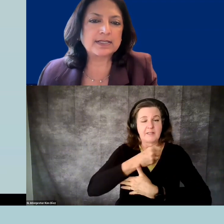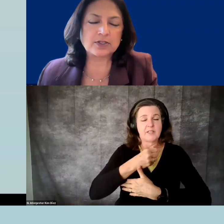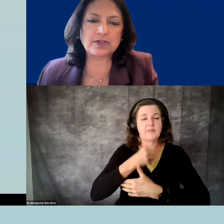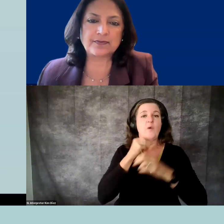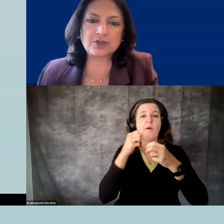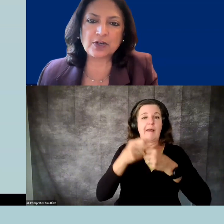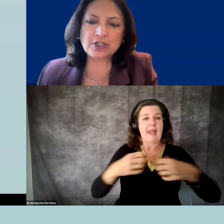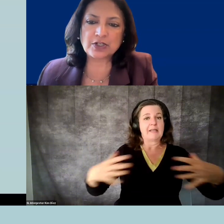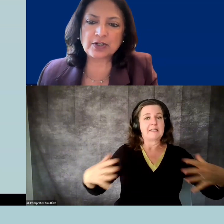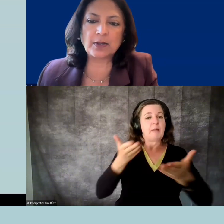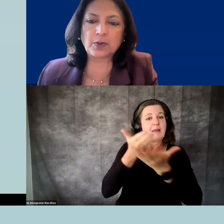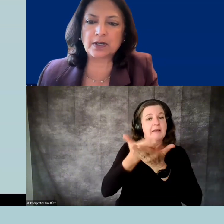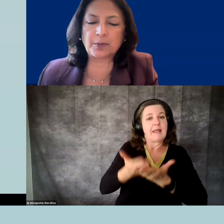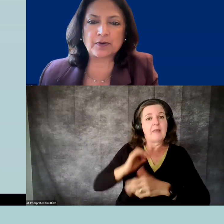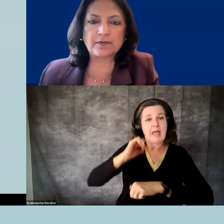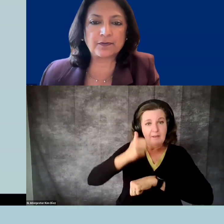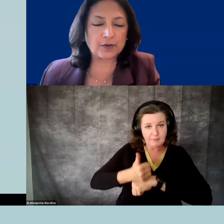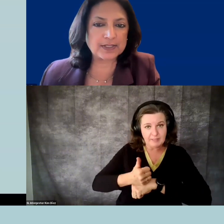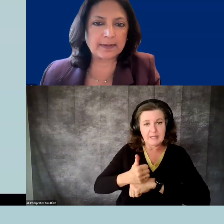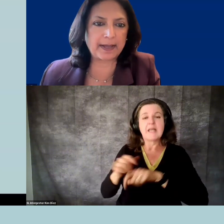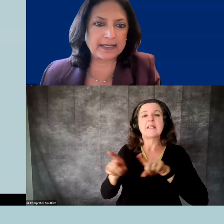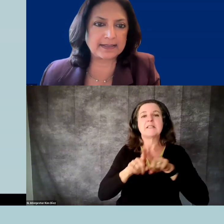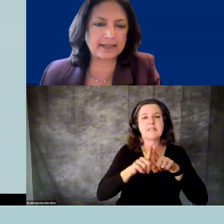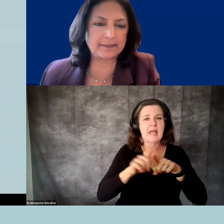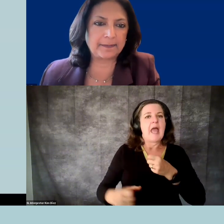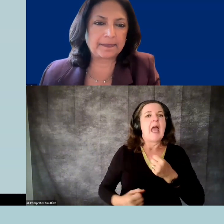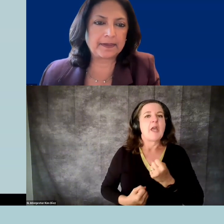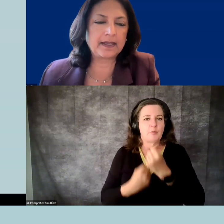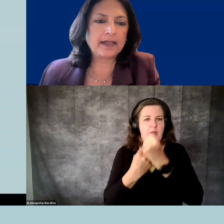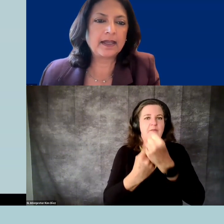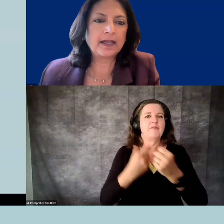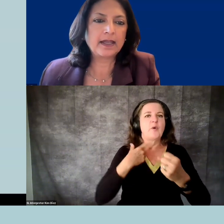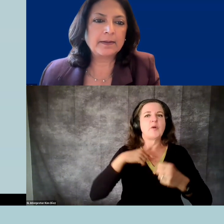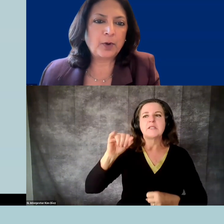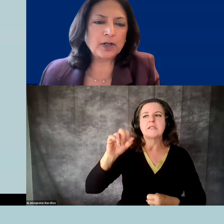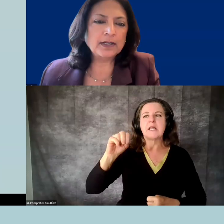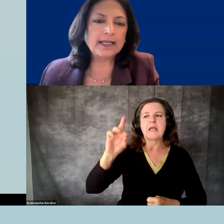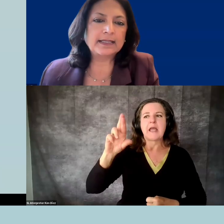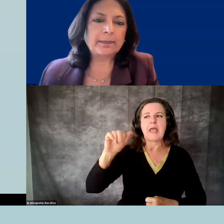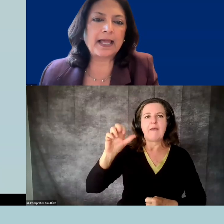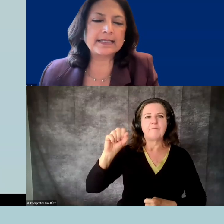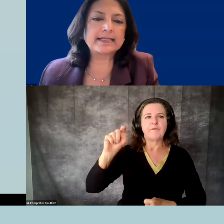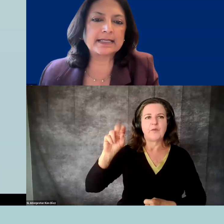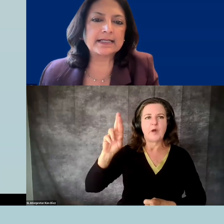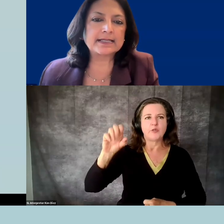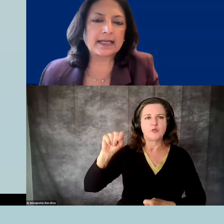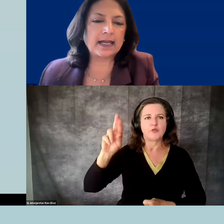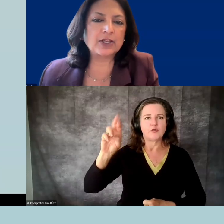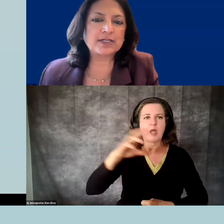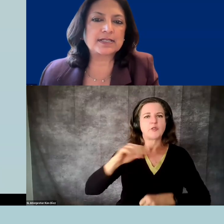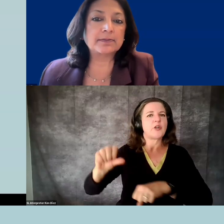research infrastructure and workforce capacity. Importantly, the plan signals NIH's